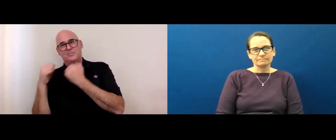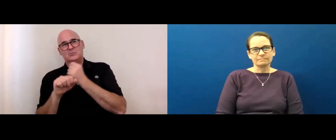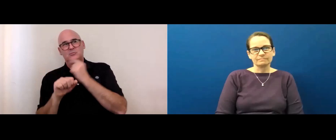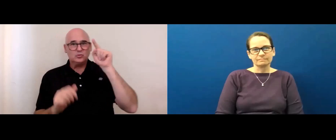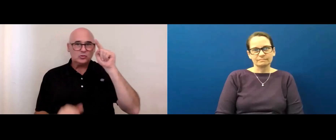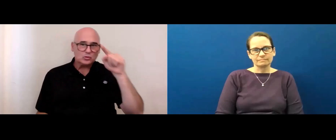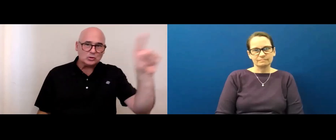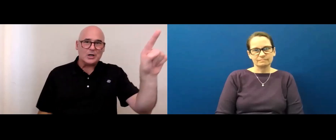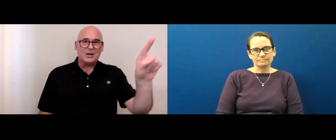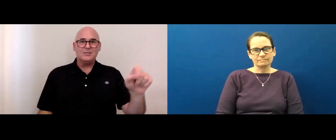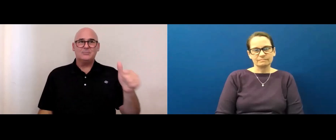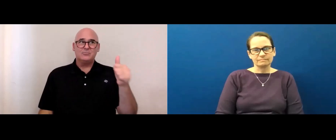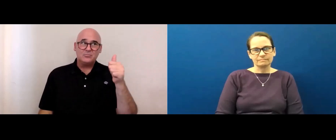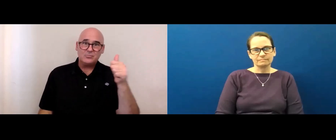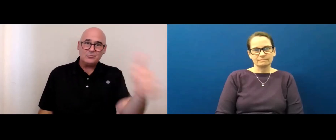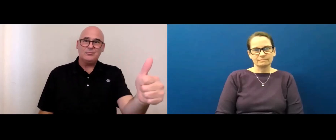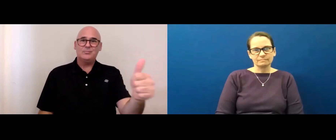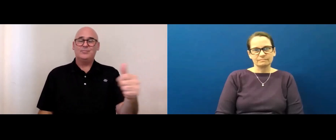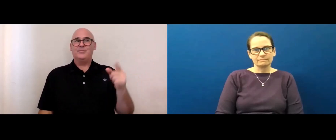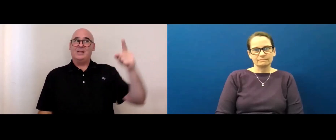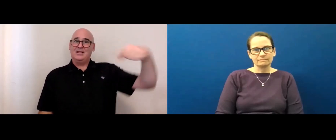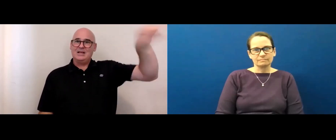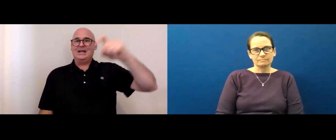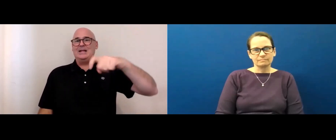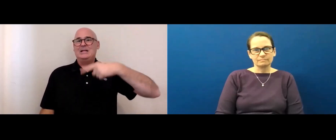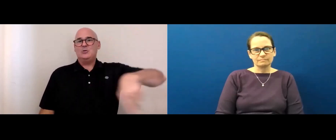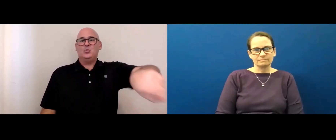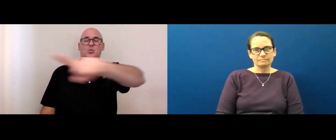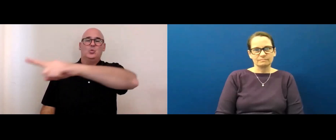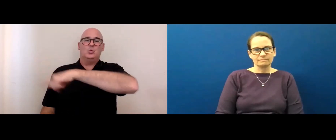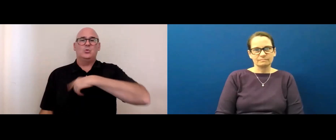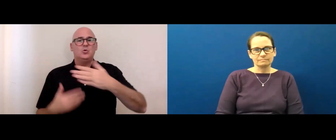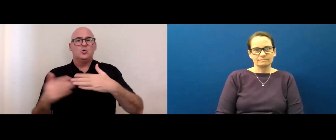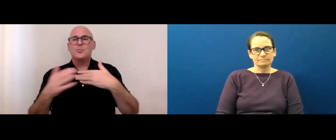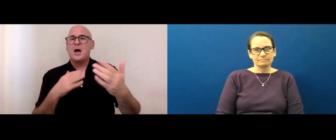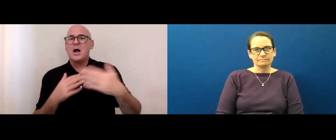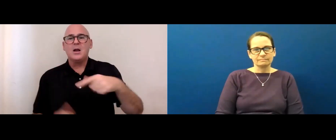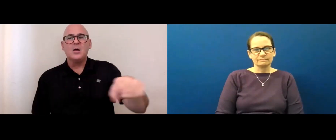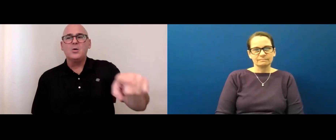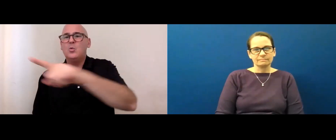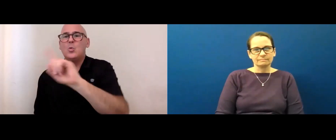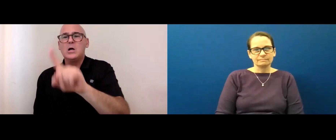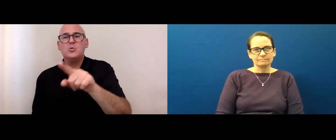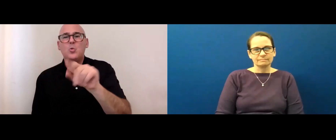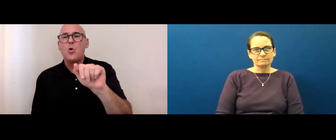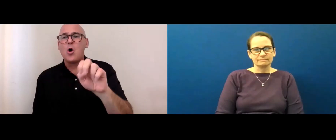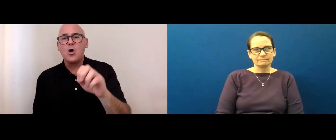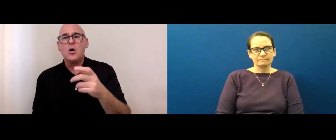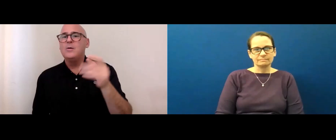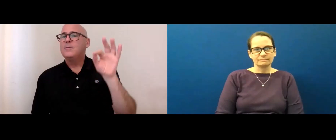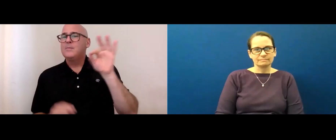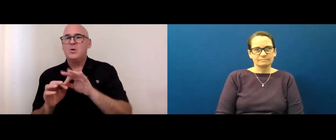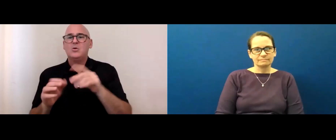it's our responsibility to check them it's we need all of you it doesn't matter where you are